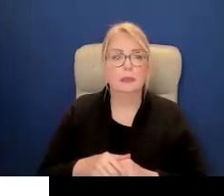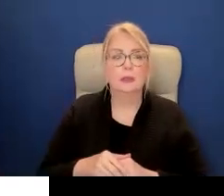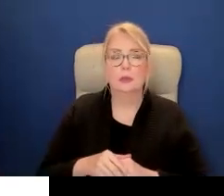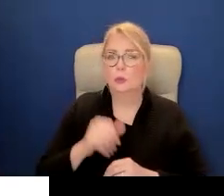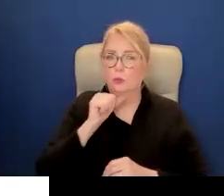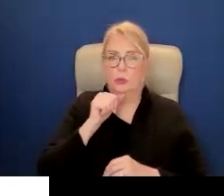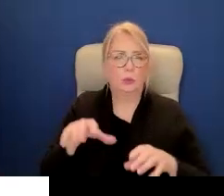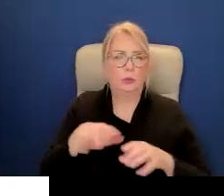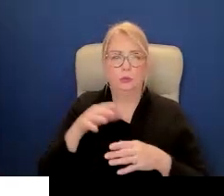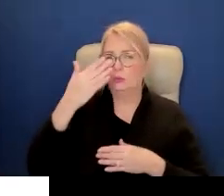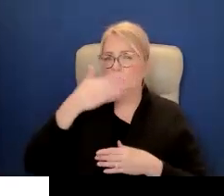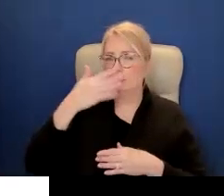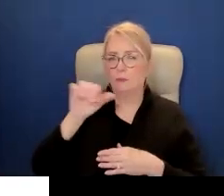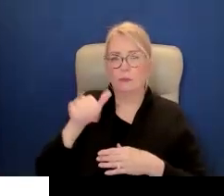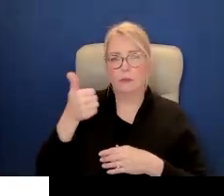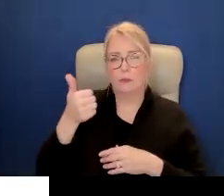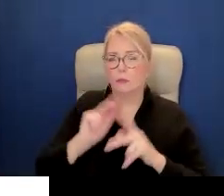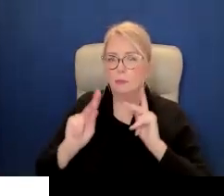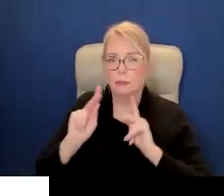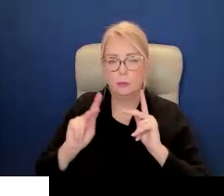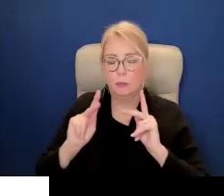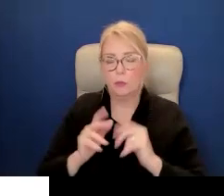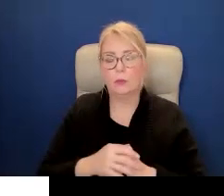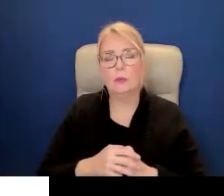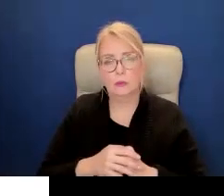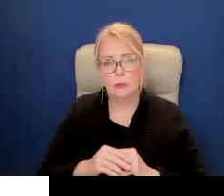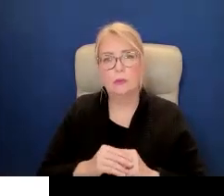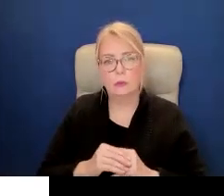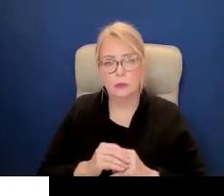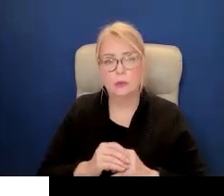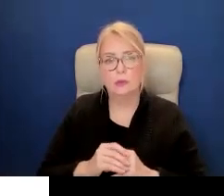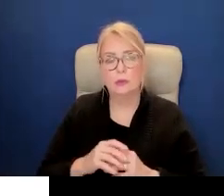and we don't want to actually ask them unless we've had that, you know, that trust between them.